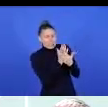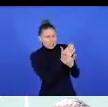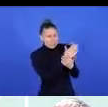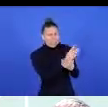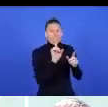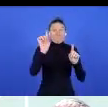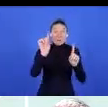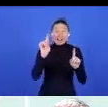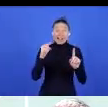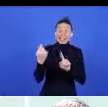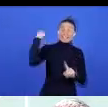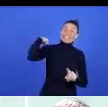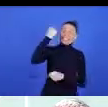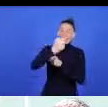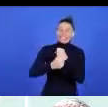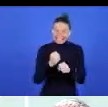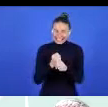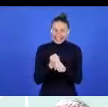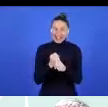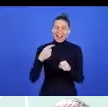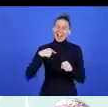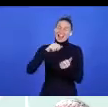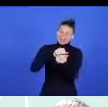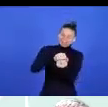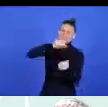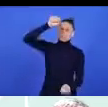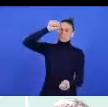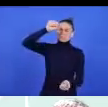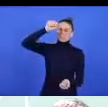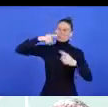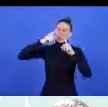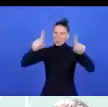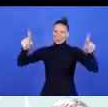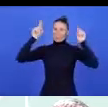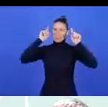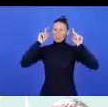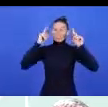hearing world. And just last year, I graduated from a university